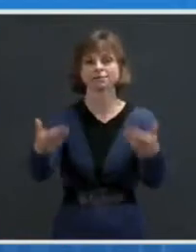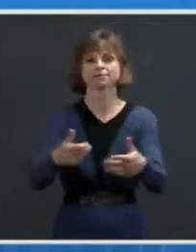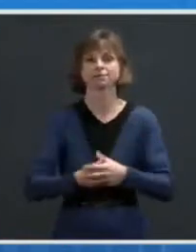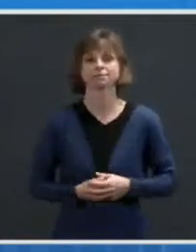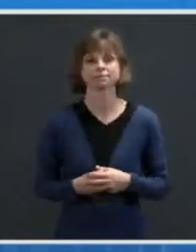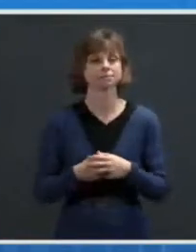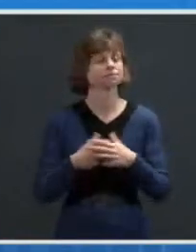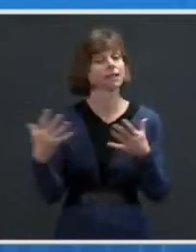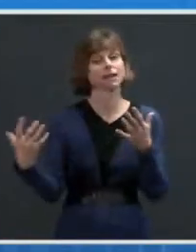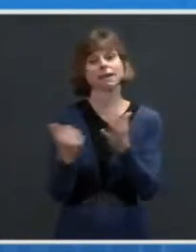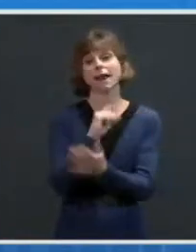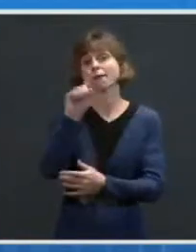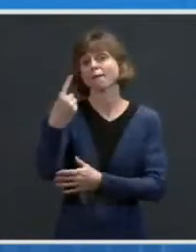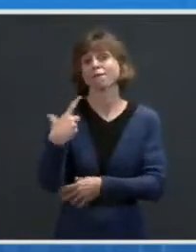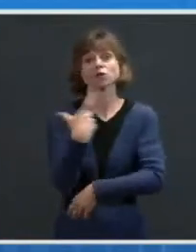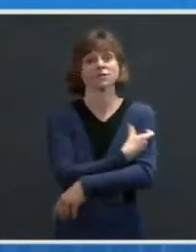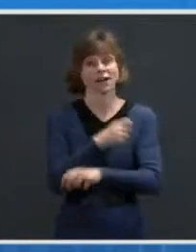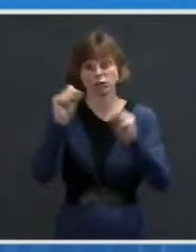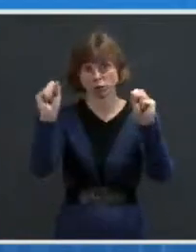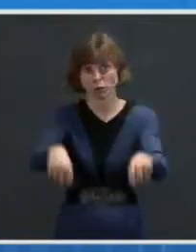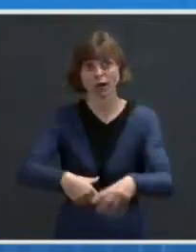AND IF I COULD LEAVE PEOPLE